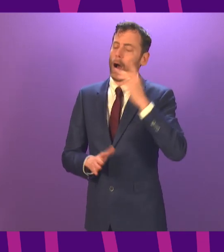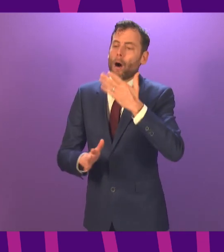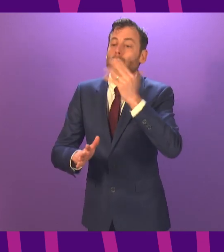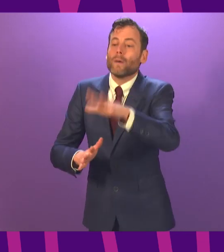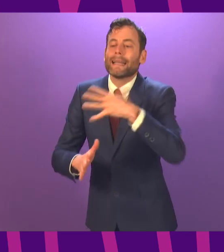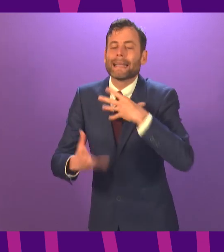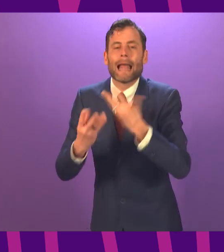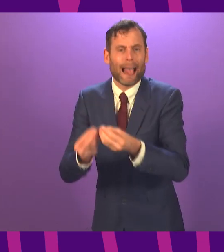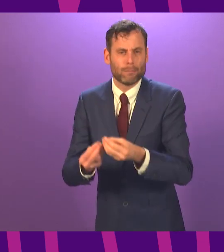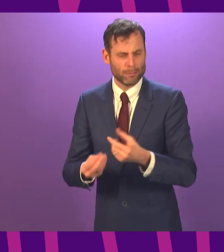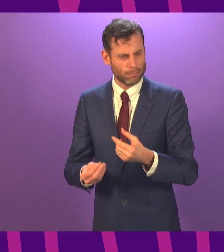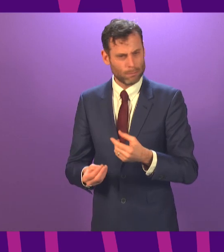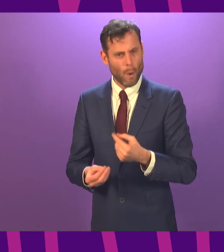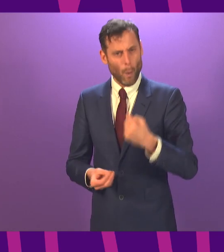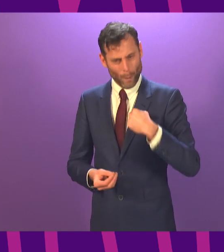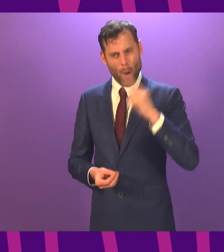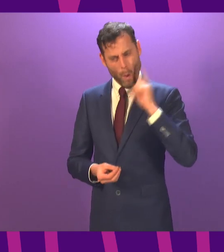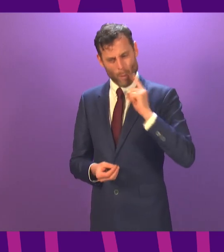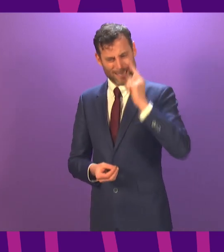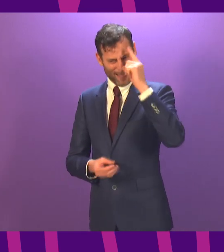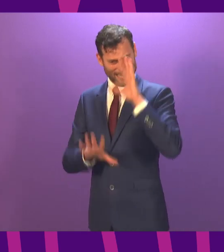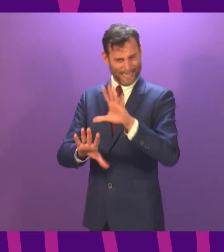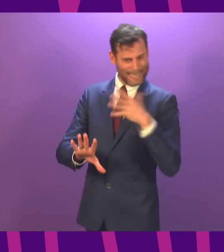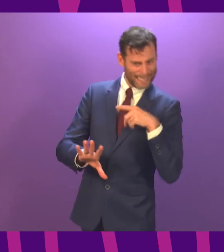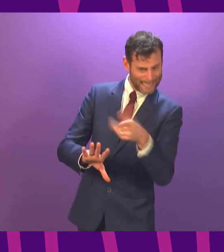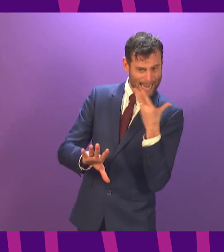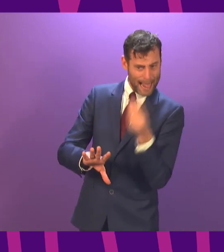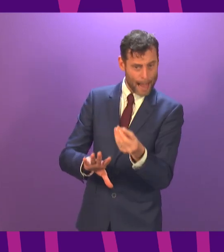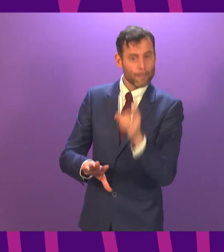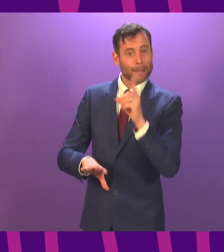that is not the case. I will ask the Cabinet Secretary for Finance to update members in